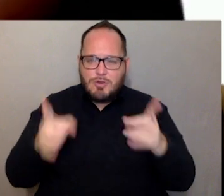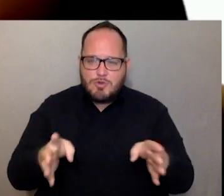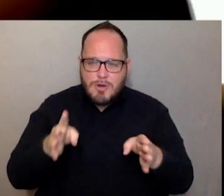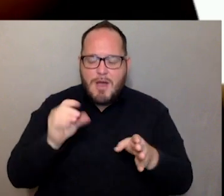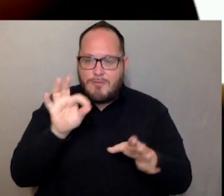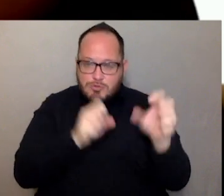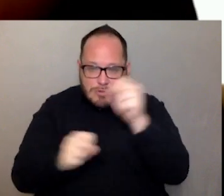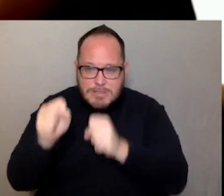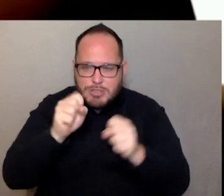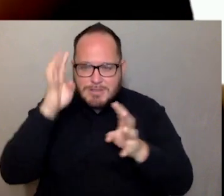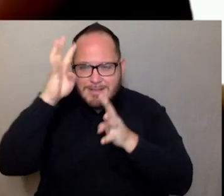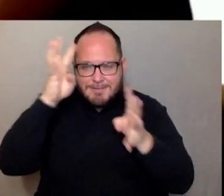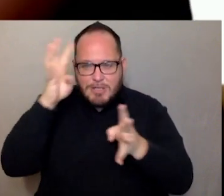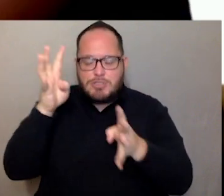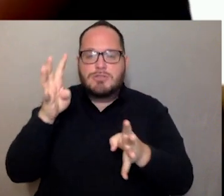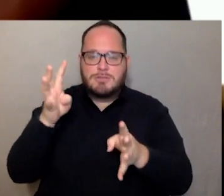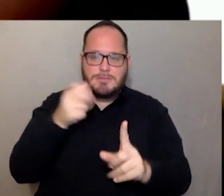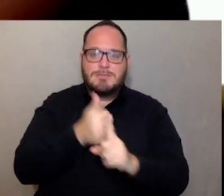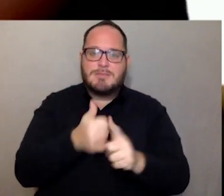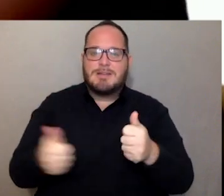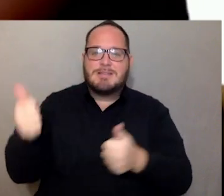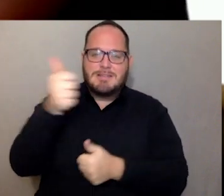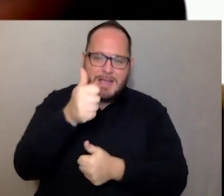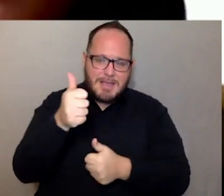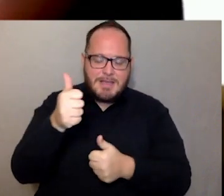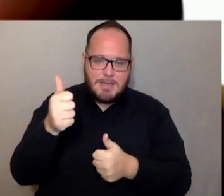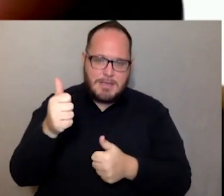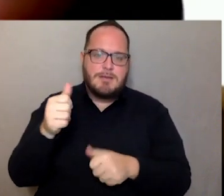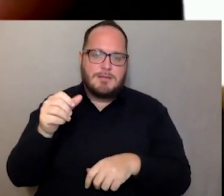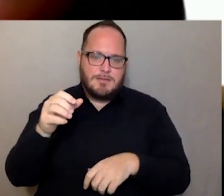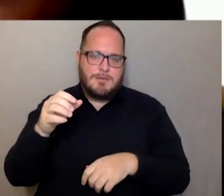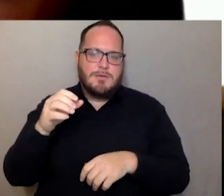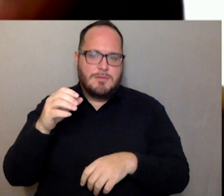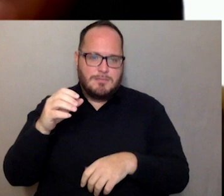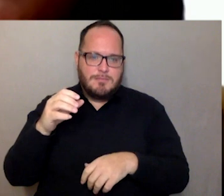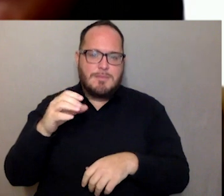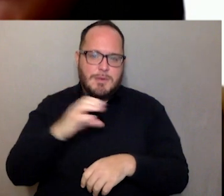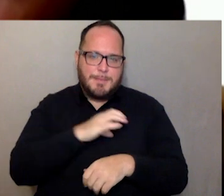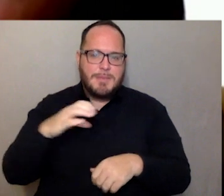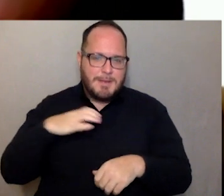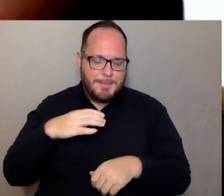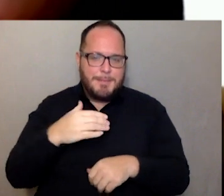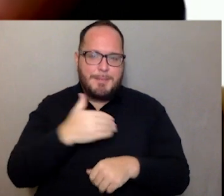LAB, AND IS ALSO AN EXECUTIVE COMMITTEE HEARD OF THE OREGON WORKER RELIEF FUND. RAMON? I'M PASSING IT TO YOU. >> Ramon Valdez: THANK YOU SO